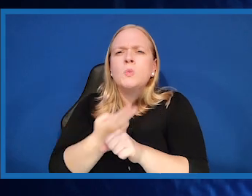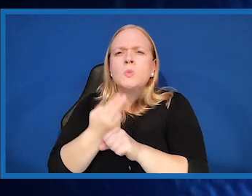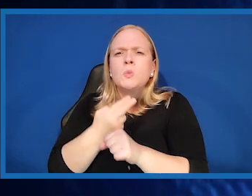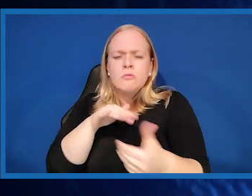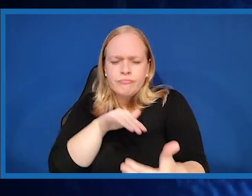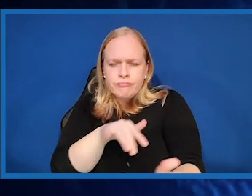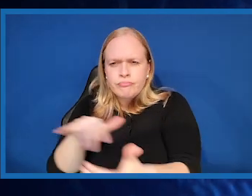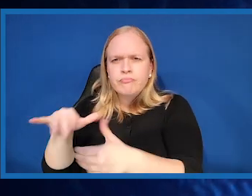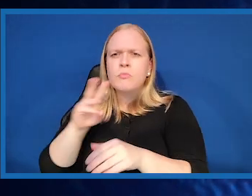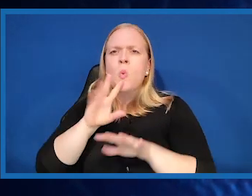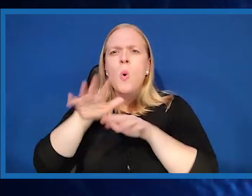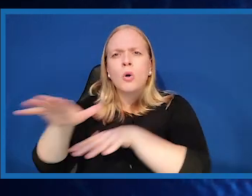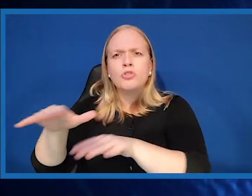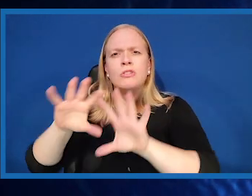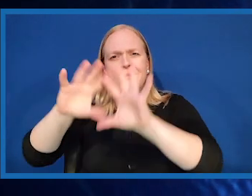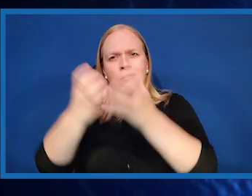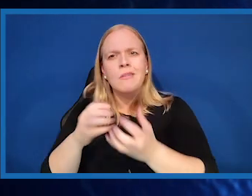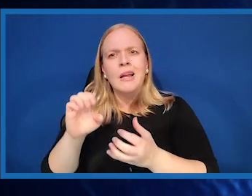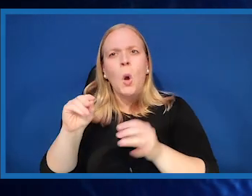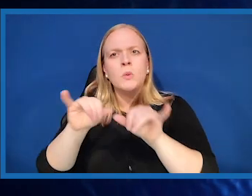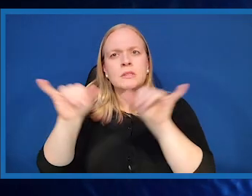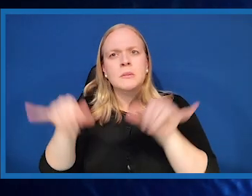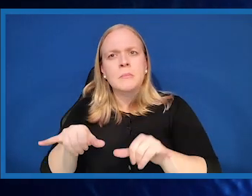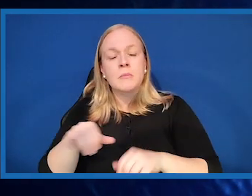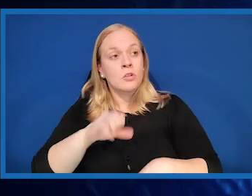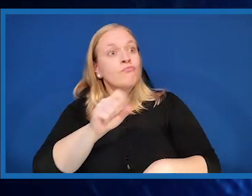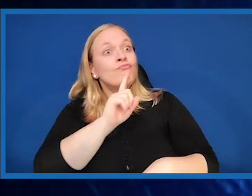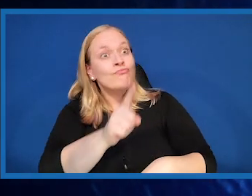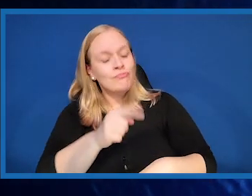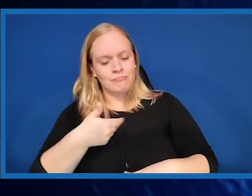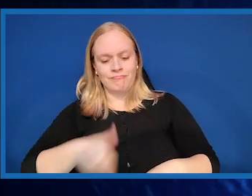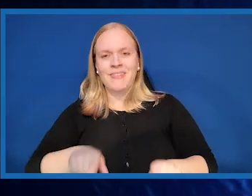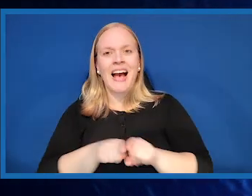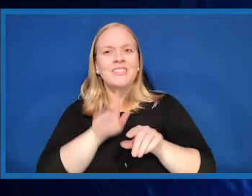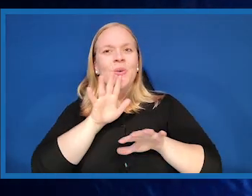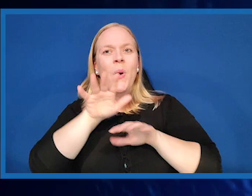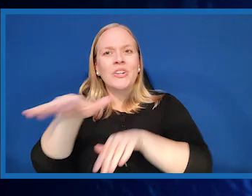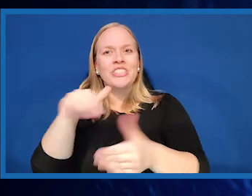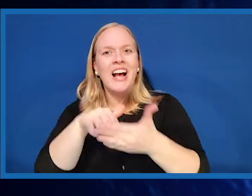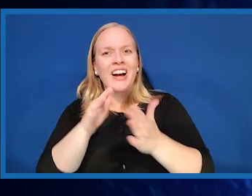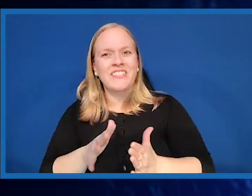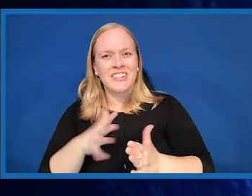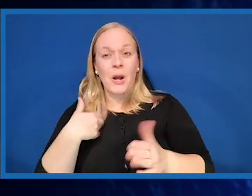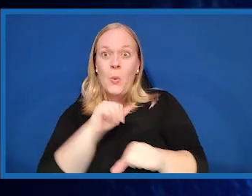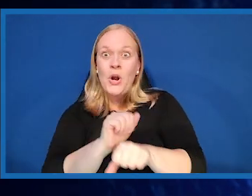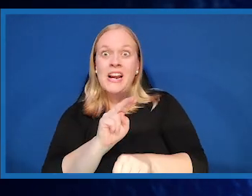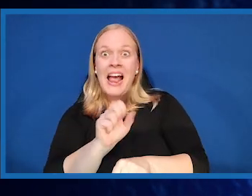FOR SURE. UM, SO AS AN OCEANOGRAPHER WORKING AT NASA, I ALWAYS GET, "LIKE, WHAT?" YOU KNOW, [ CHUCKLING ] >> YES. BUT NASA DOES STUDY EARTH,